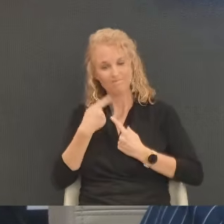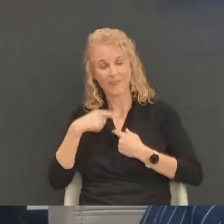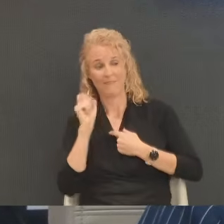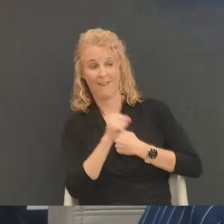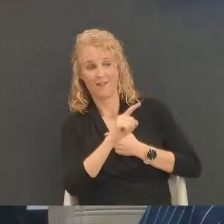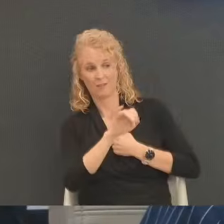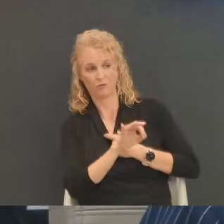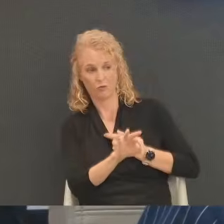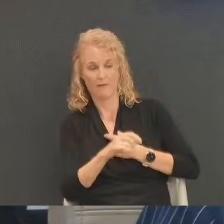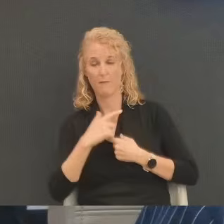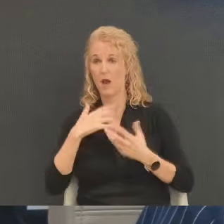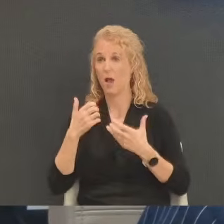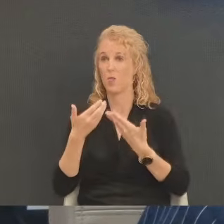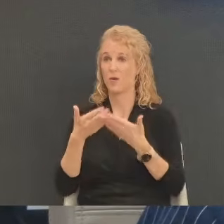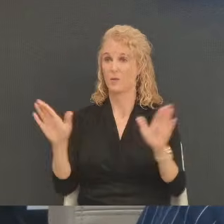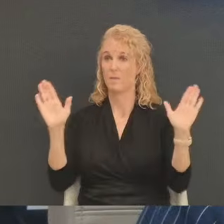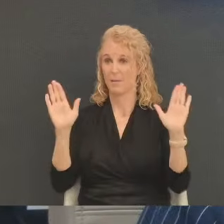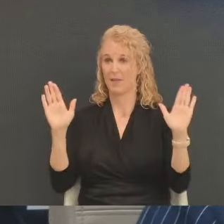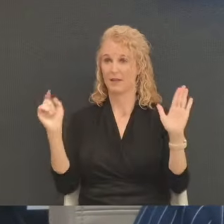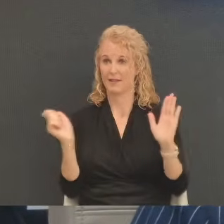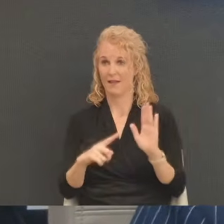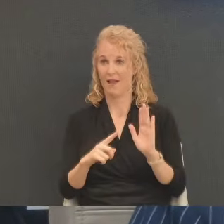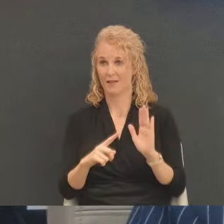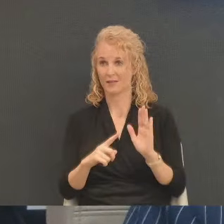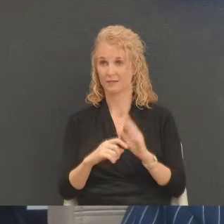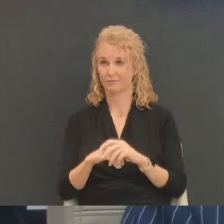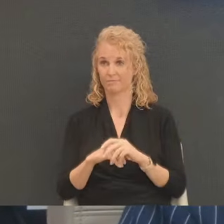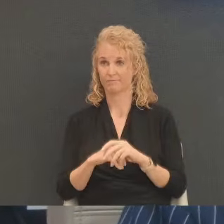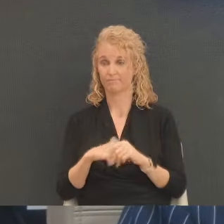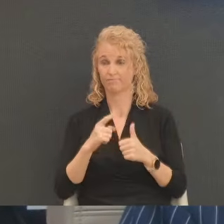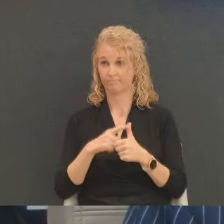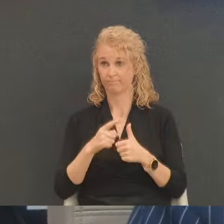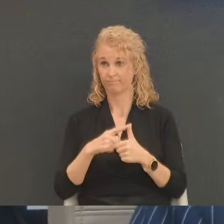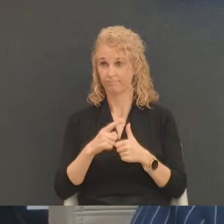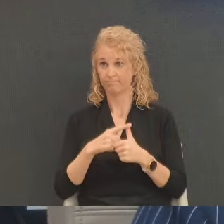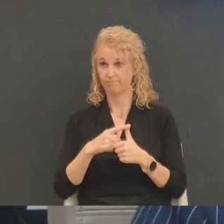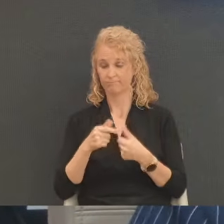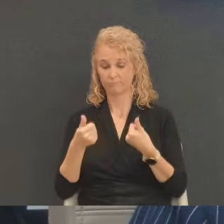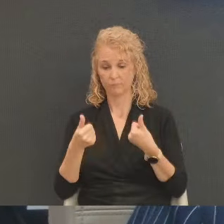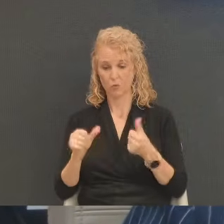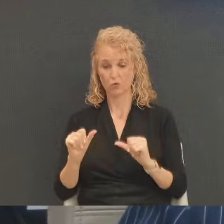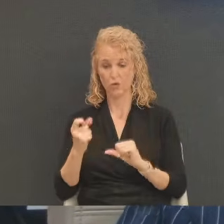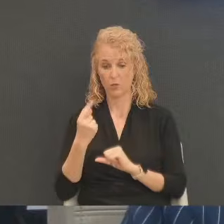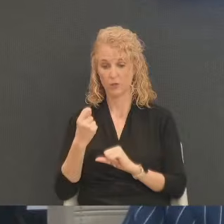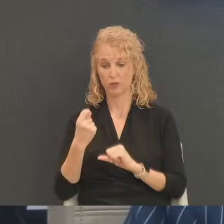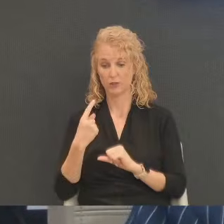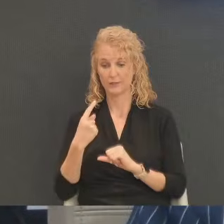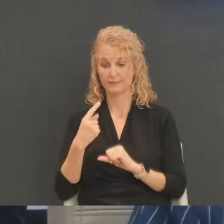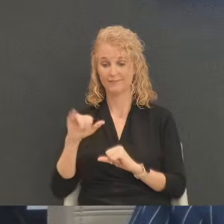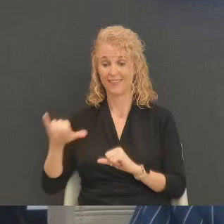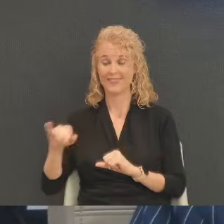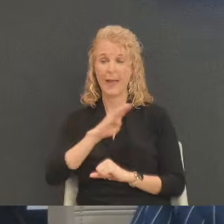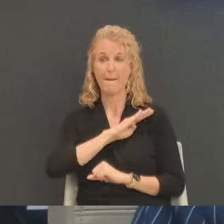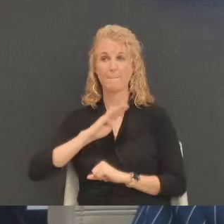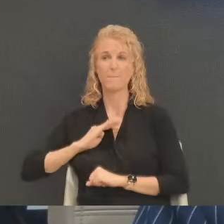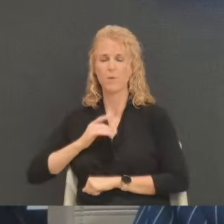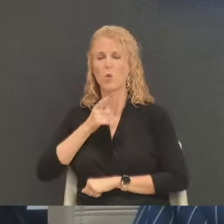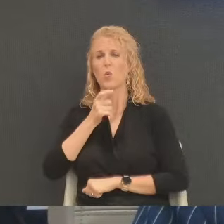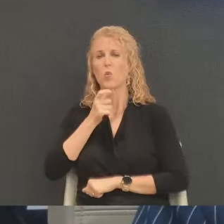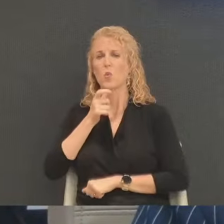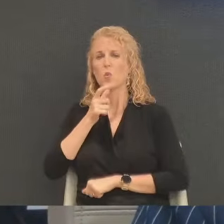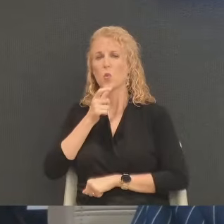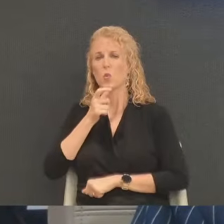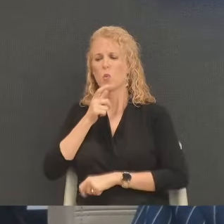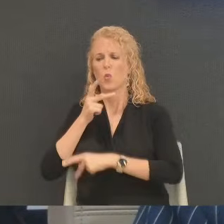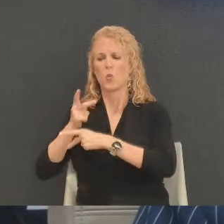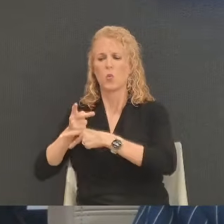want to ask it publicly. Uh, one, I want to get an understanding of oversight of the Board. I want to